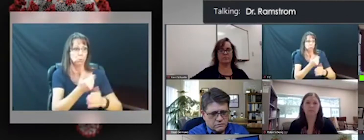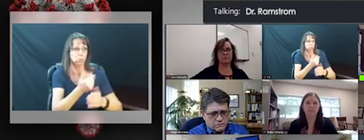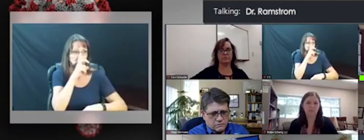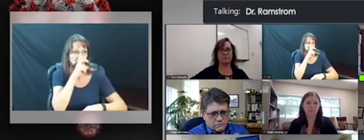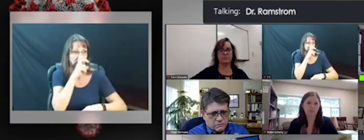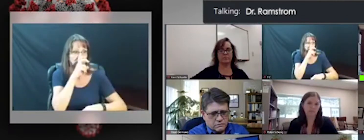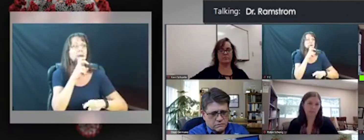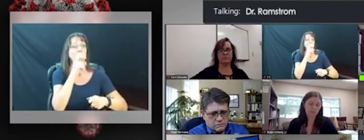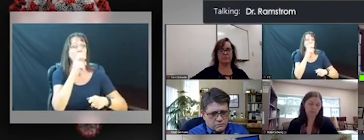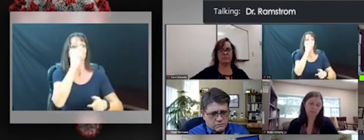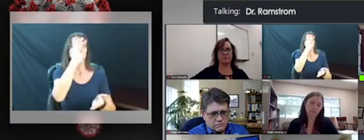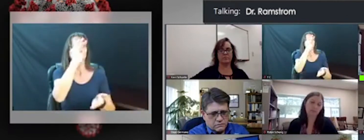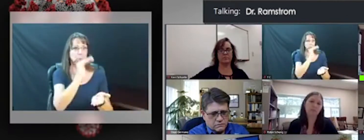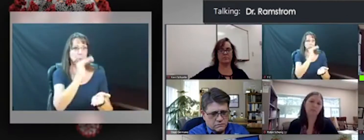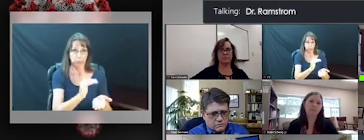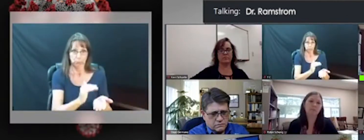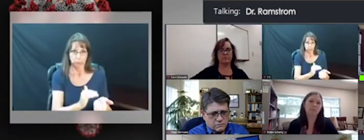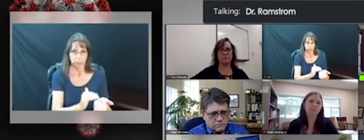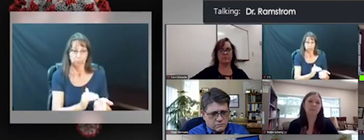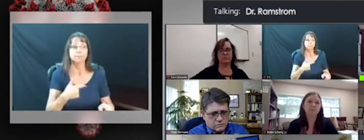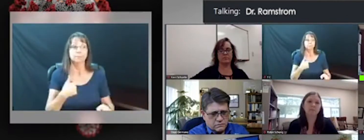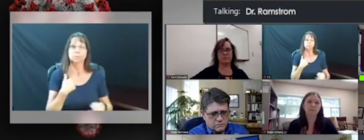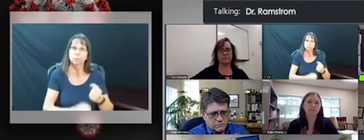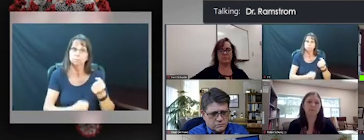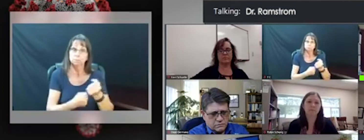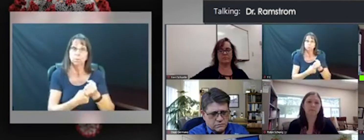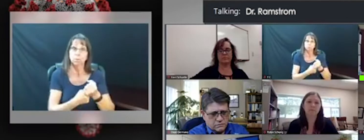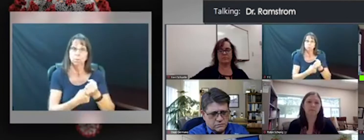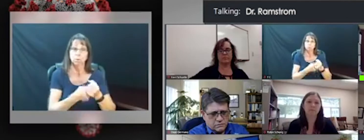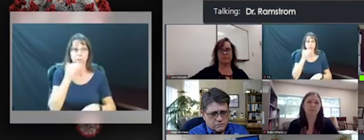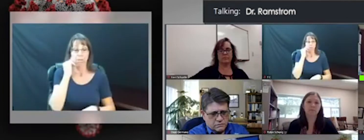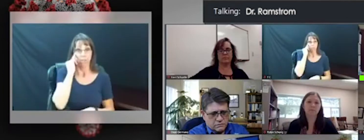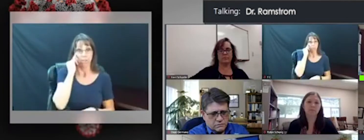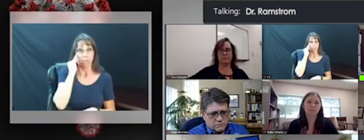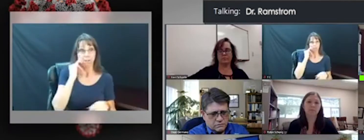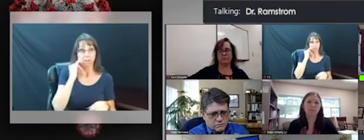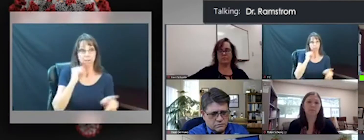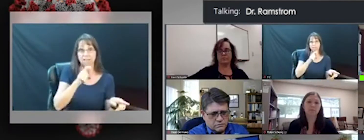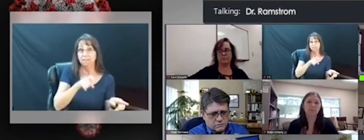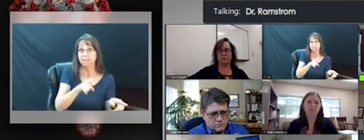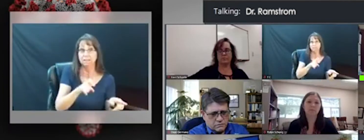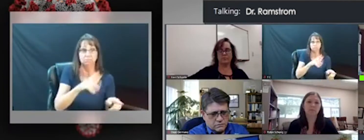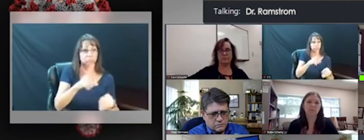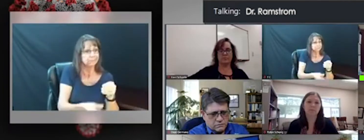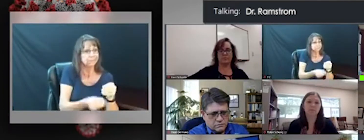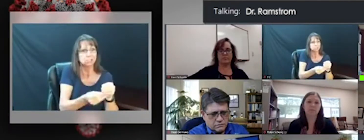we are supporting them and if they have needs for Personal Protective Equipment, or staffing,